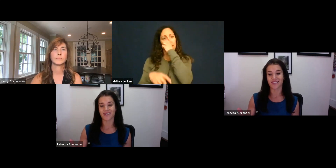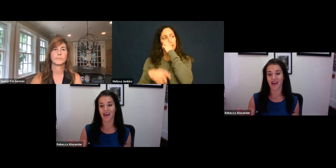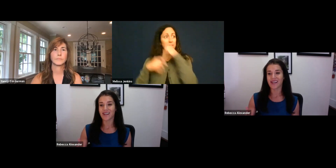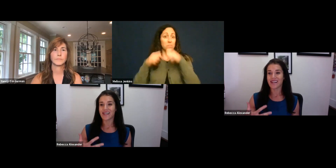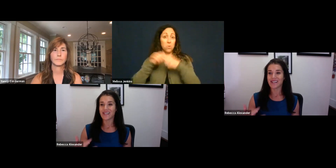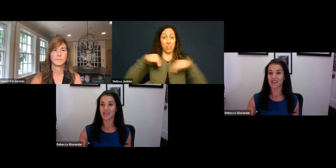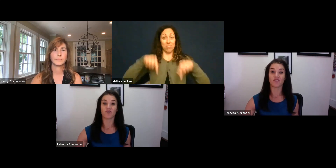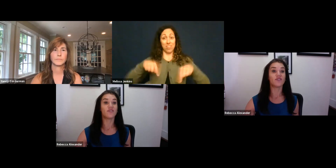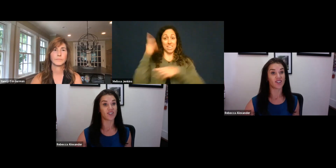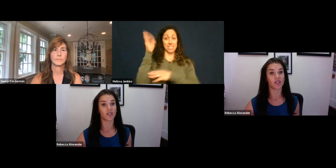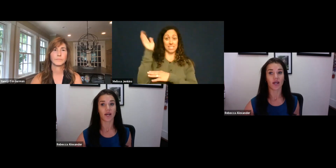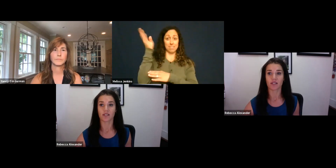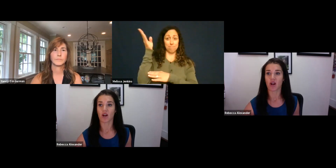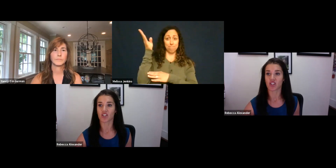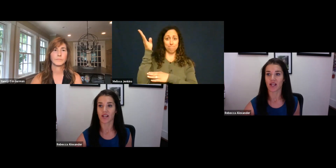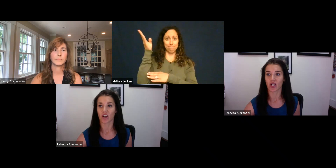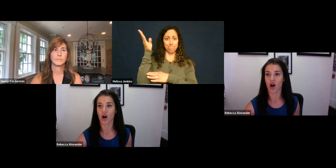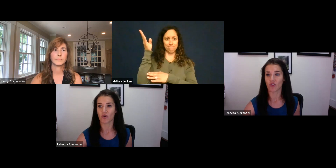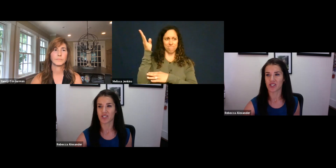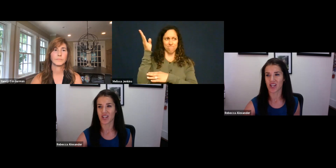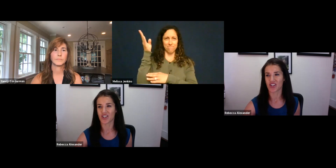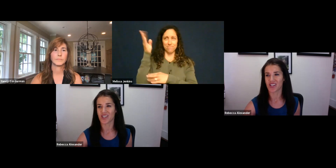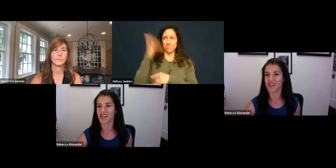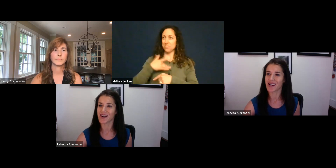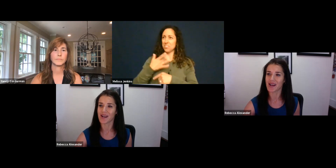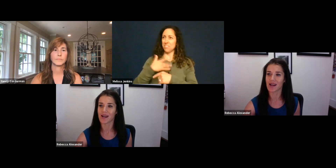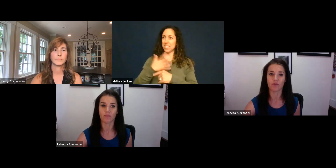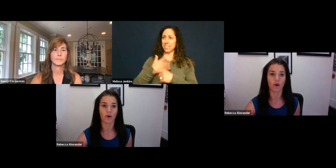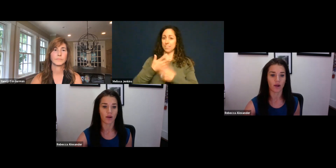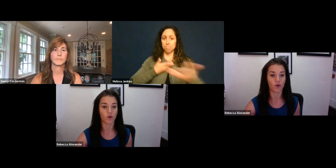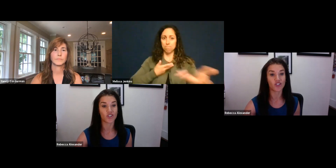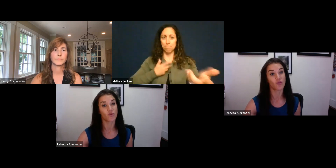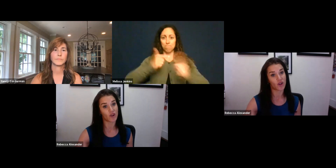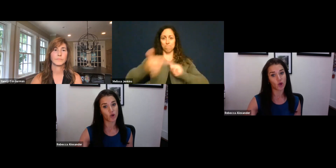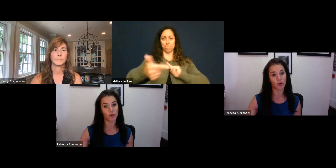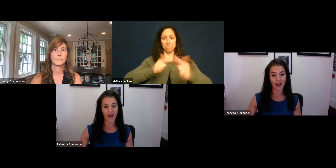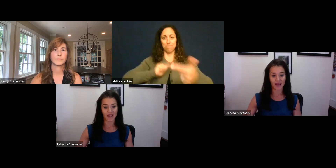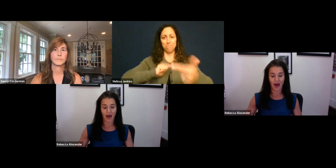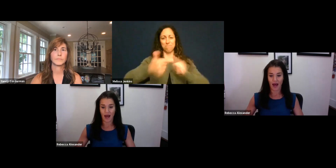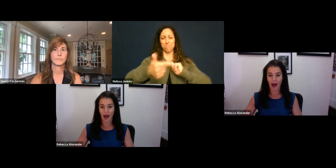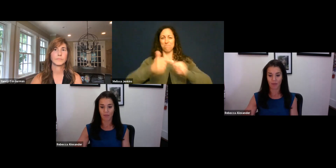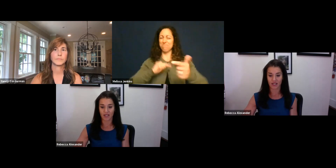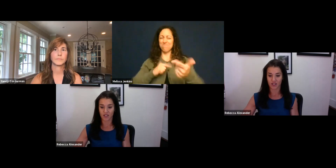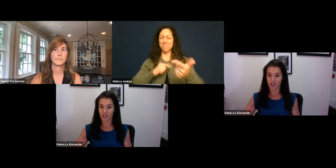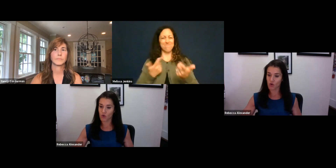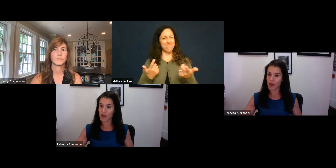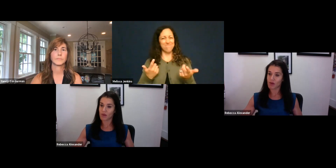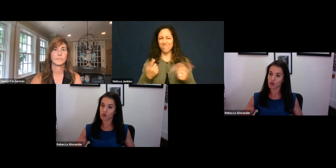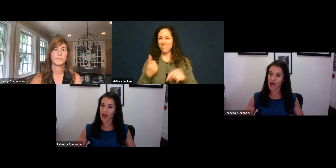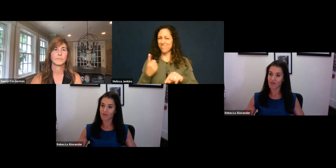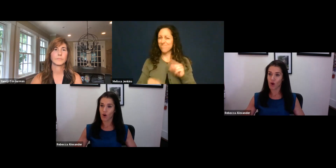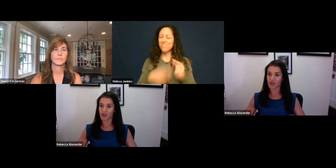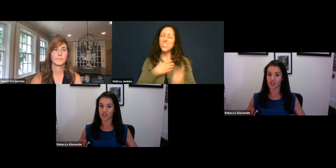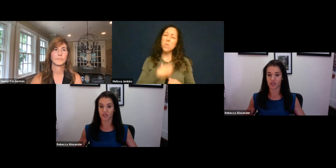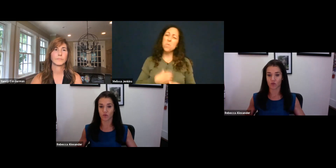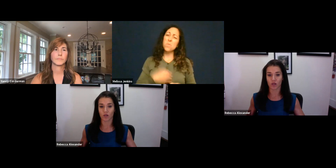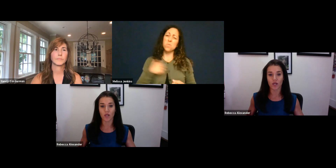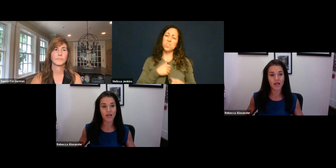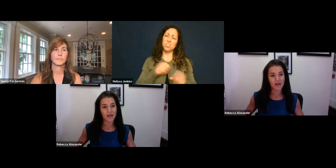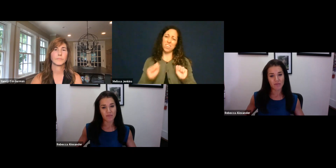is that it doesn't feel as much like a conversation, and I wish that we could make that happen. And so maybe your live questions will